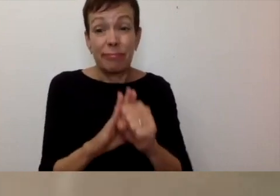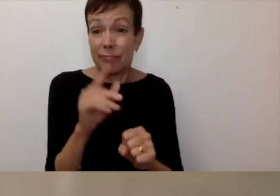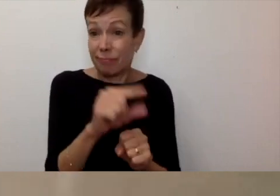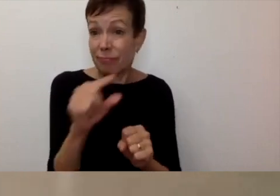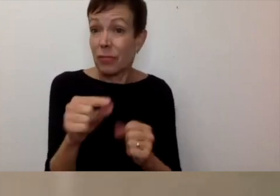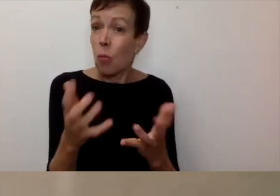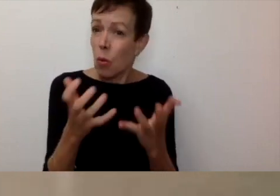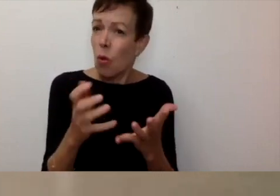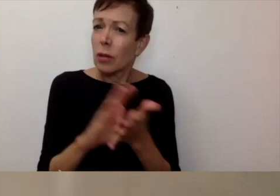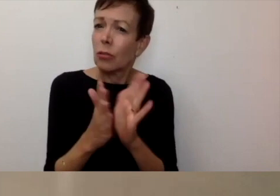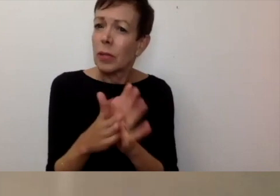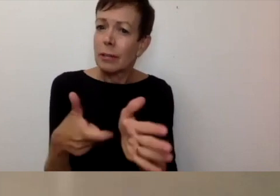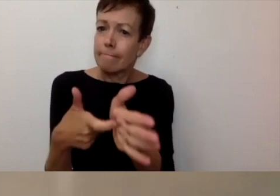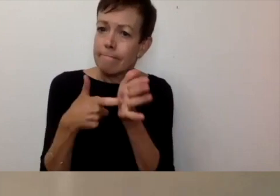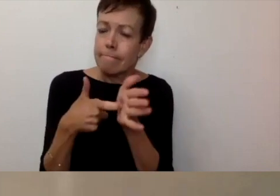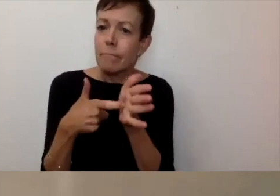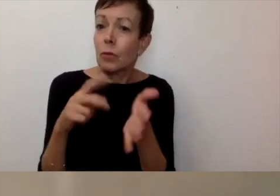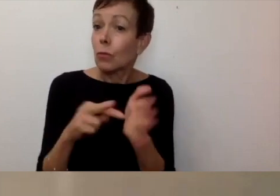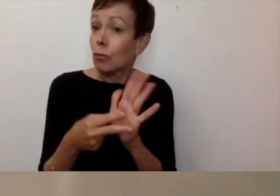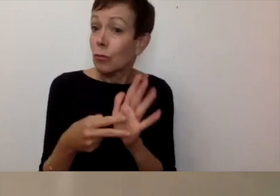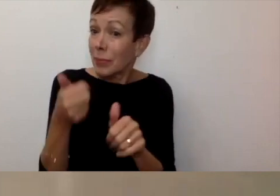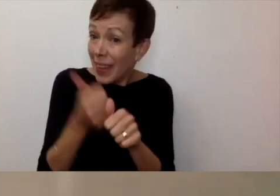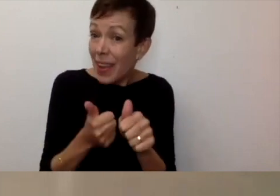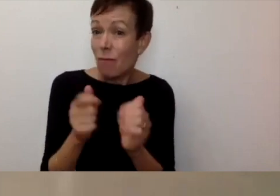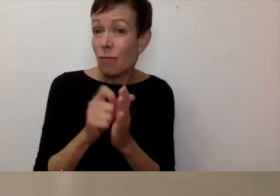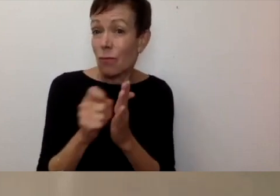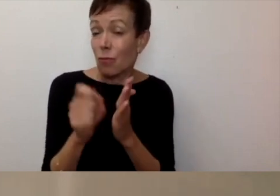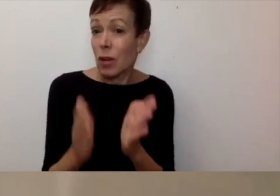and that every writer uh before publishing a book